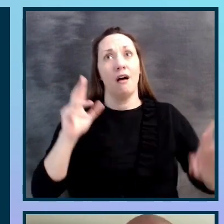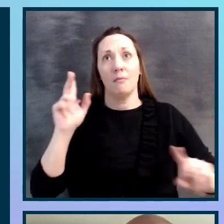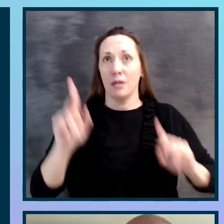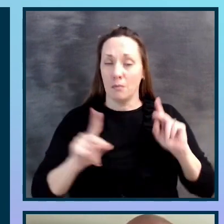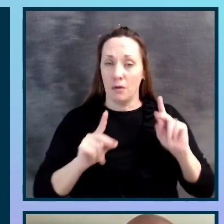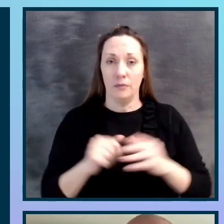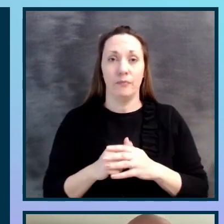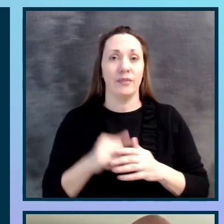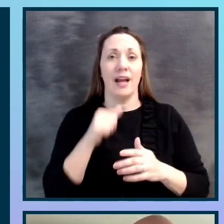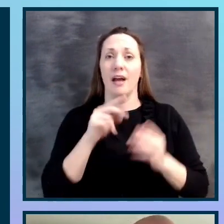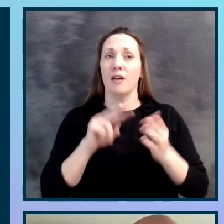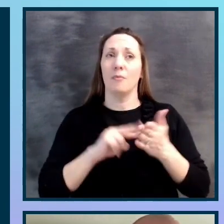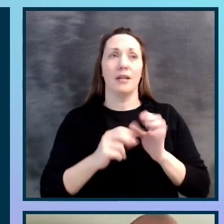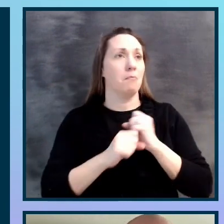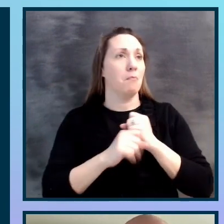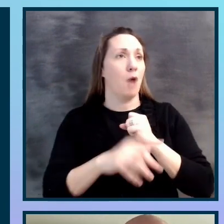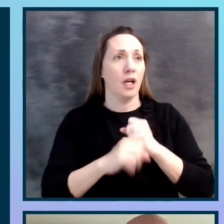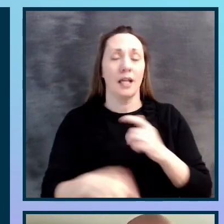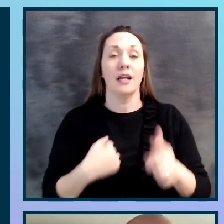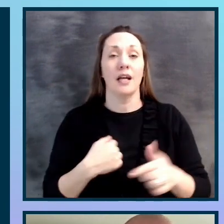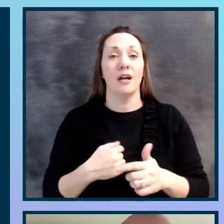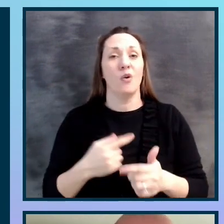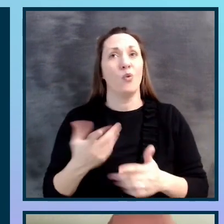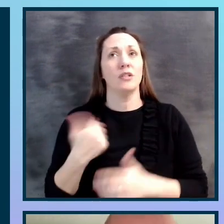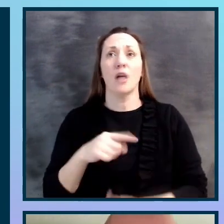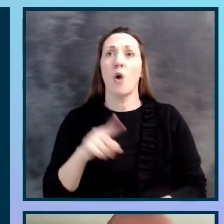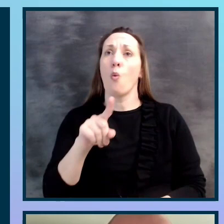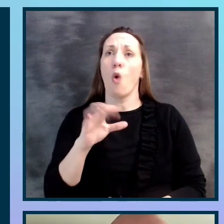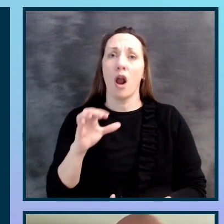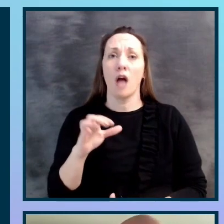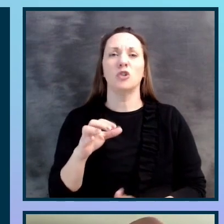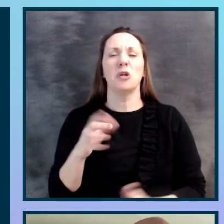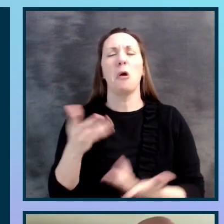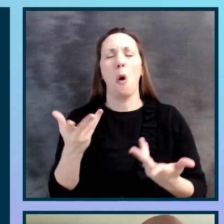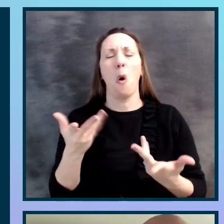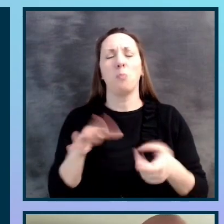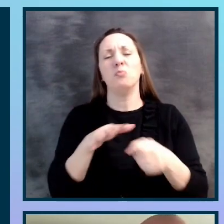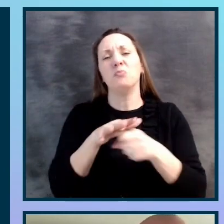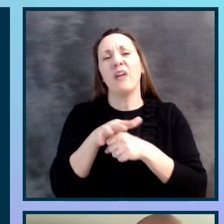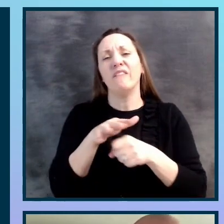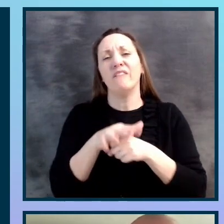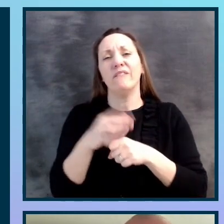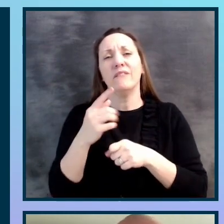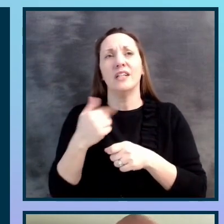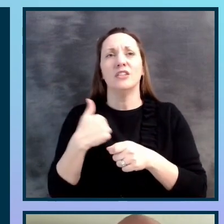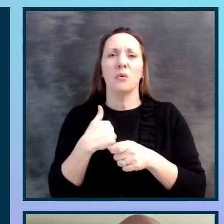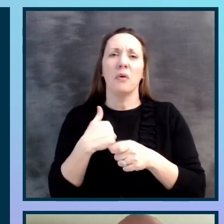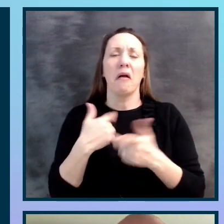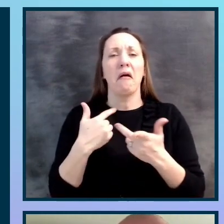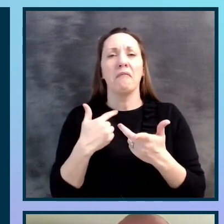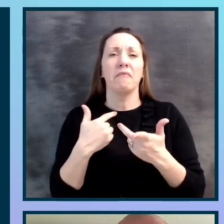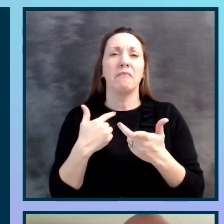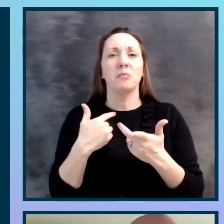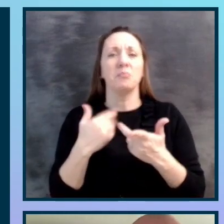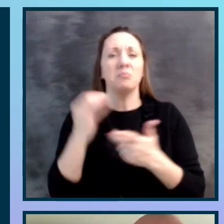and we used to say, a hundred is probably enough for us to have a fair amount degree we usually would look